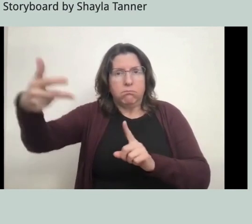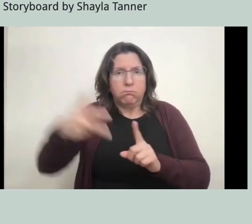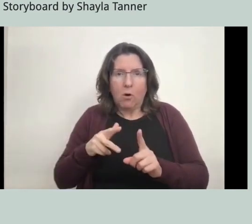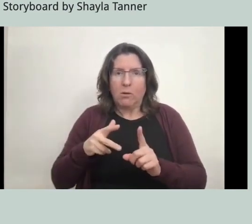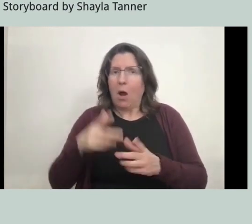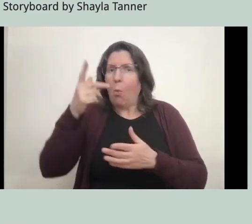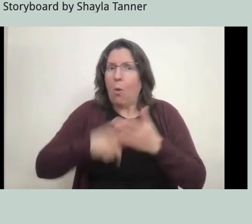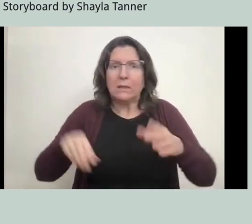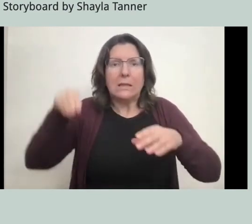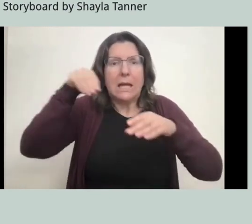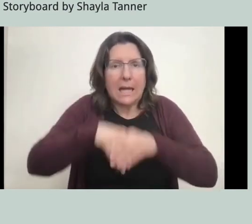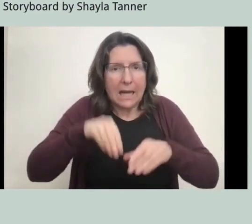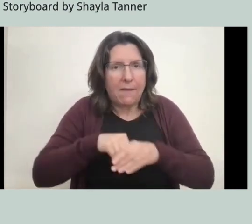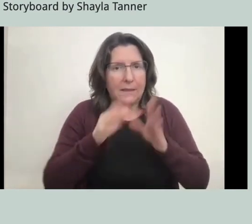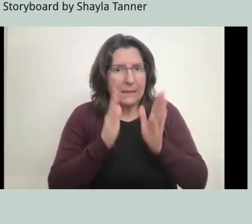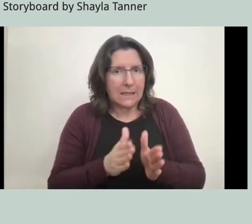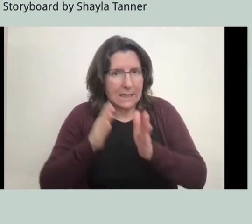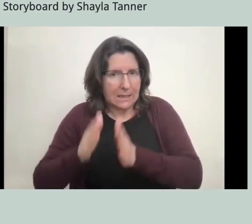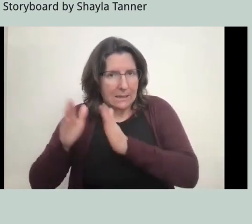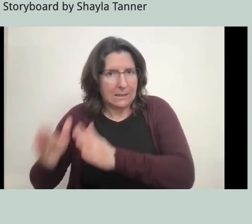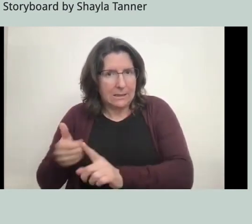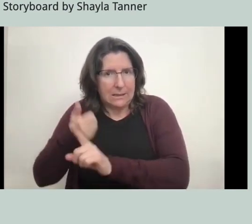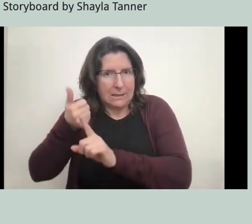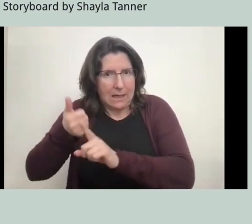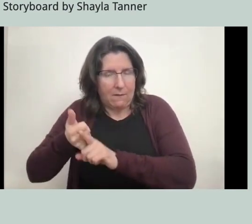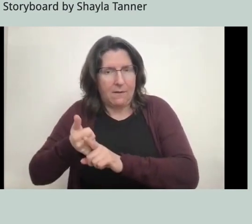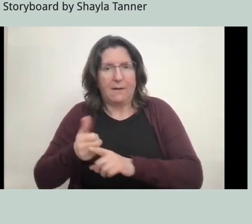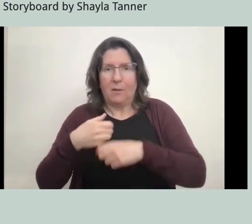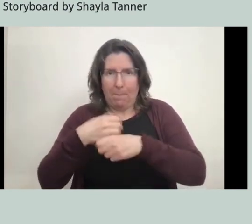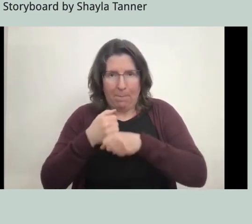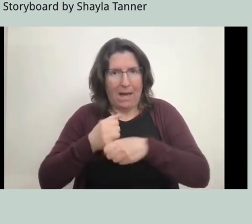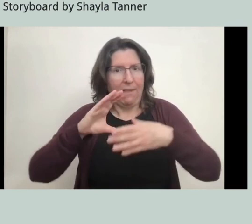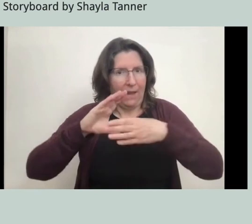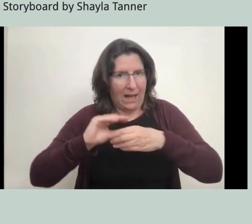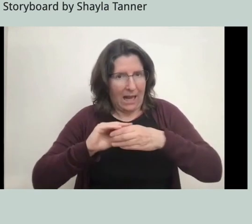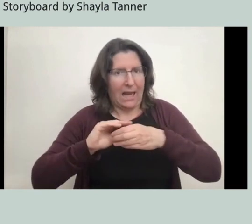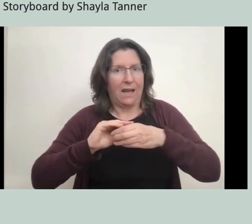considering the characters point of view, the events of the scene . . all of that!